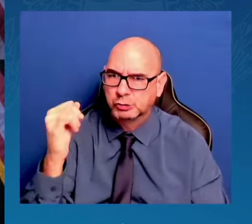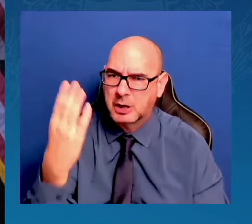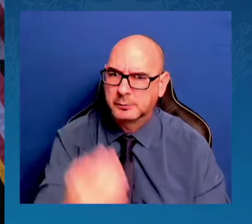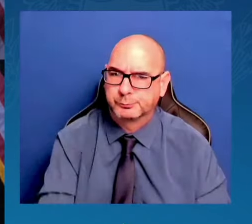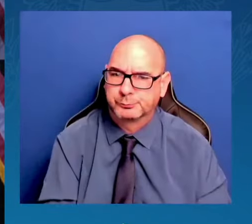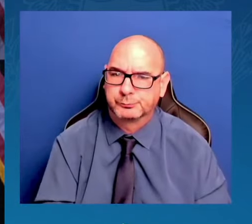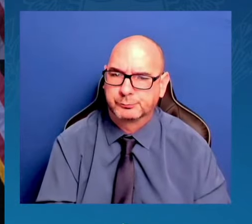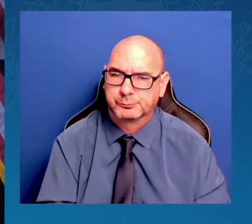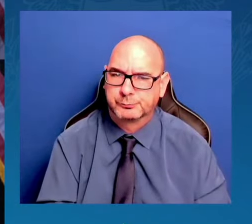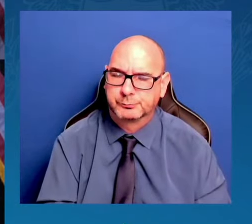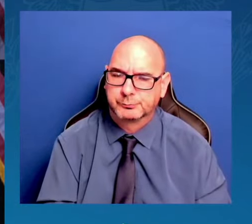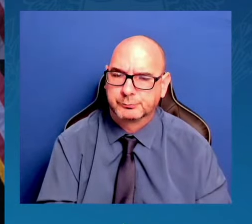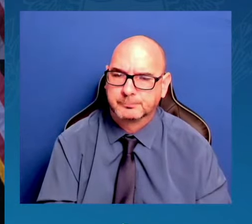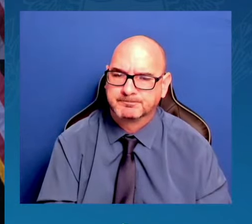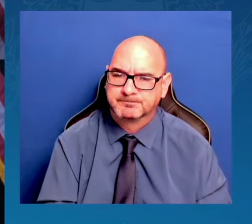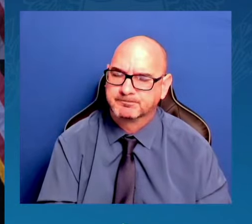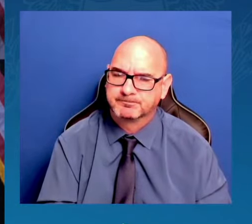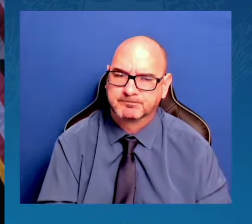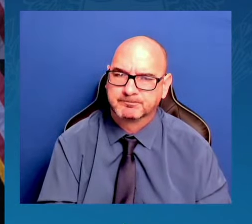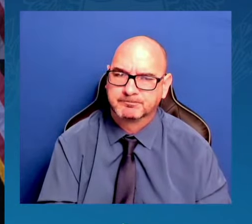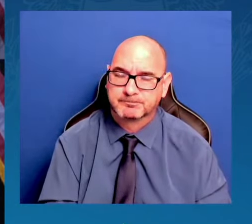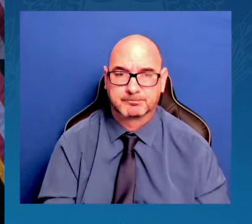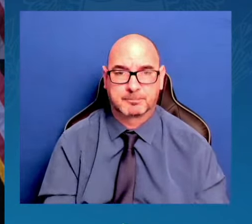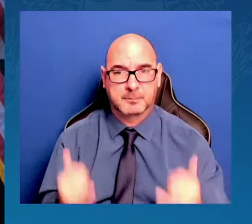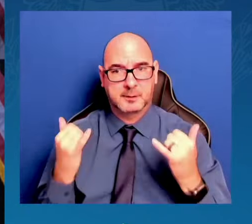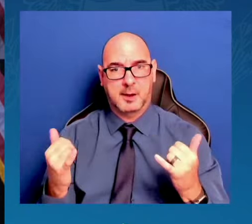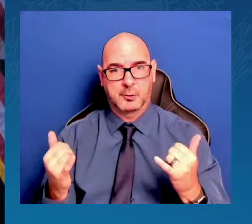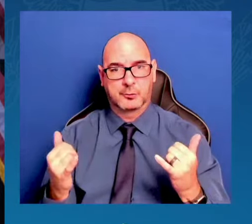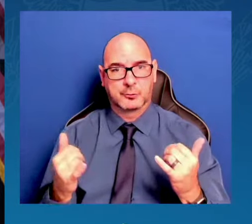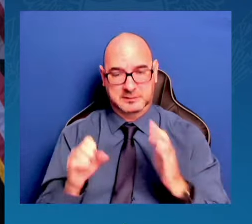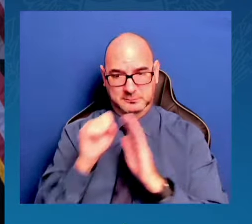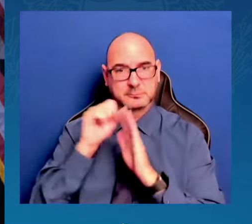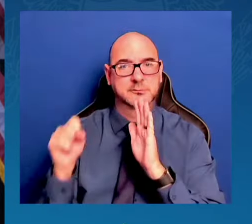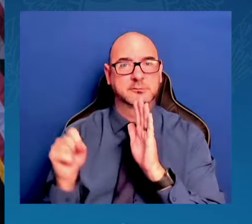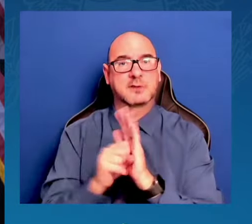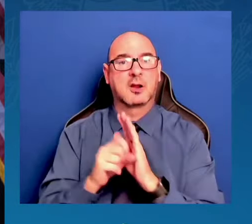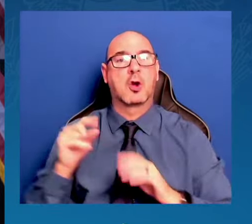And now the state has also targeted medication abortion